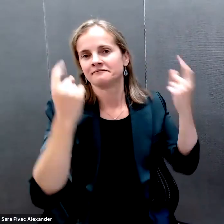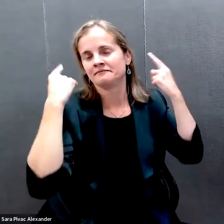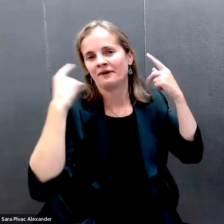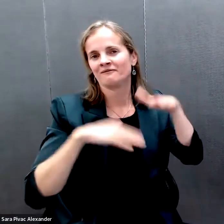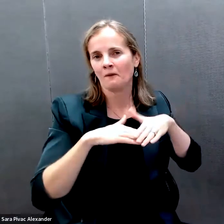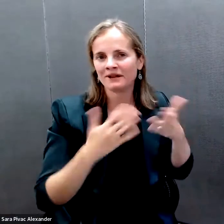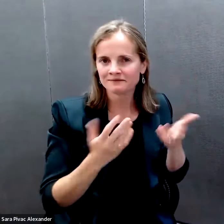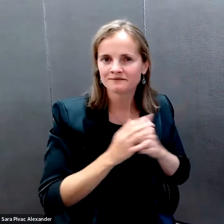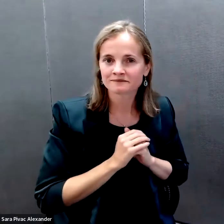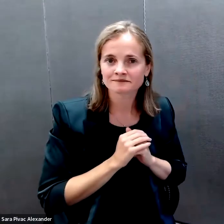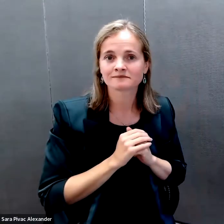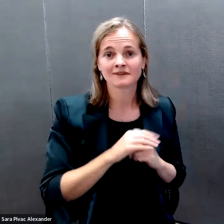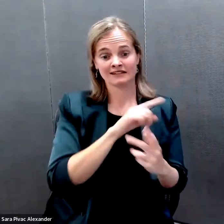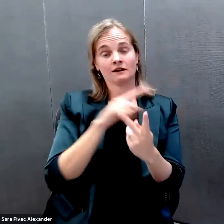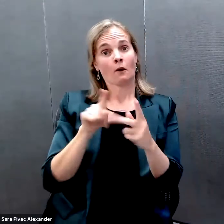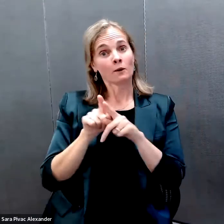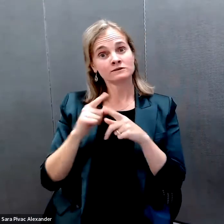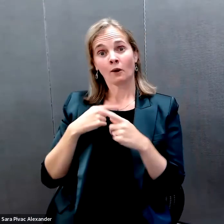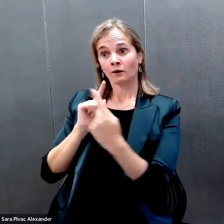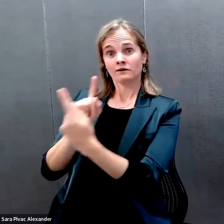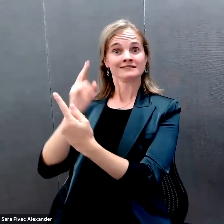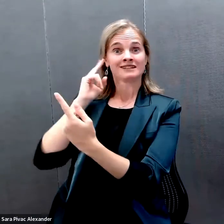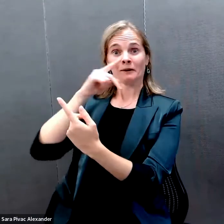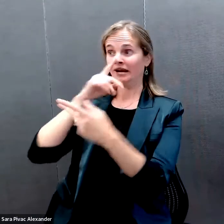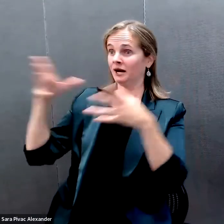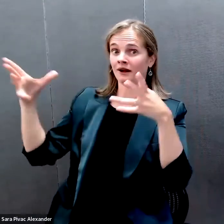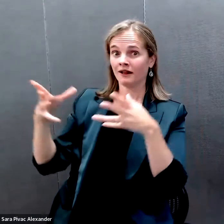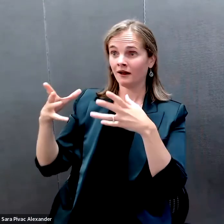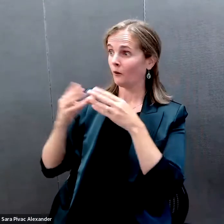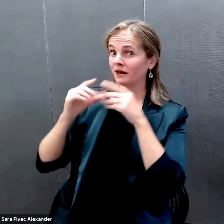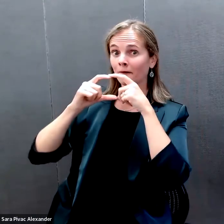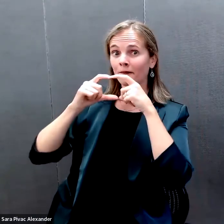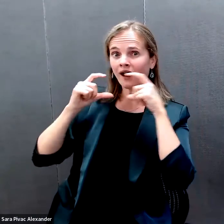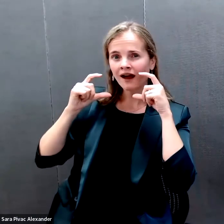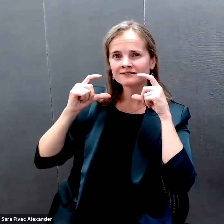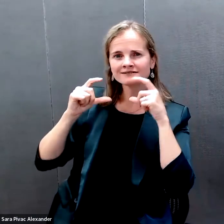but even if they aren't still it's very difficult to communicate when a person has a mask on